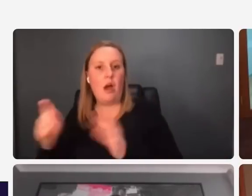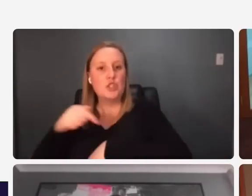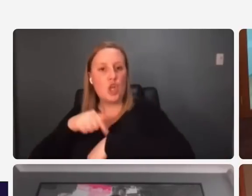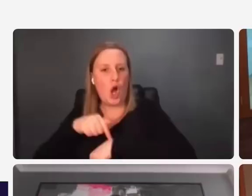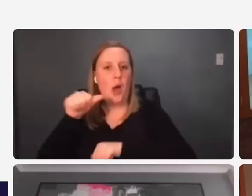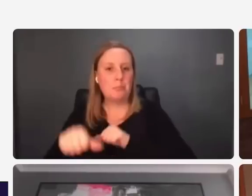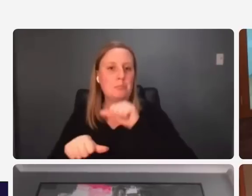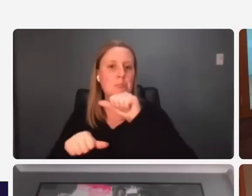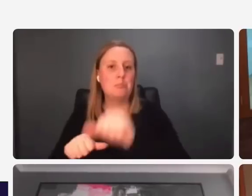of the Bill.